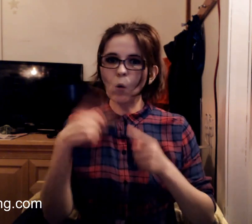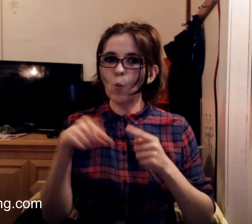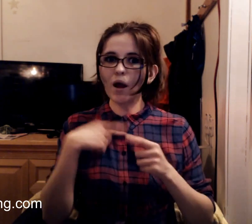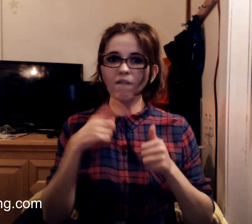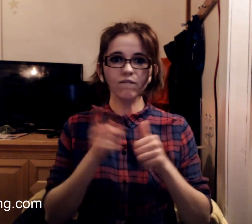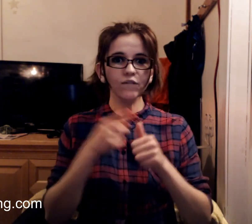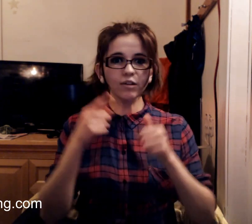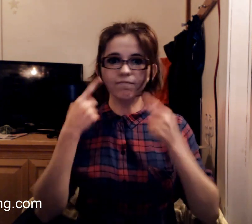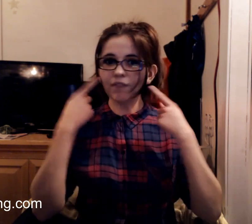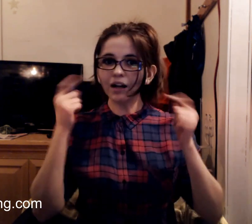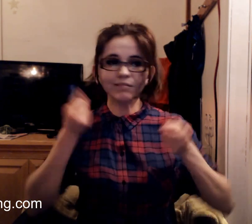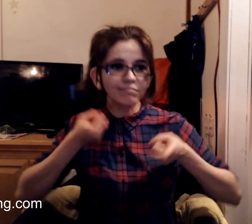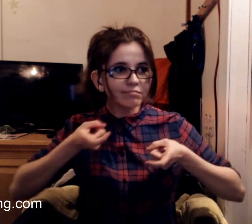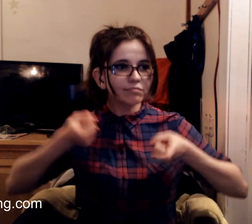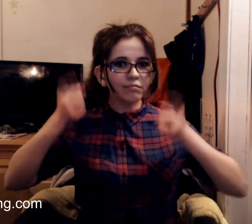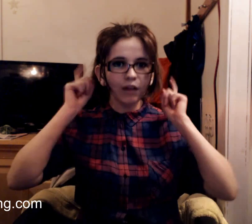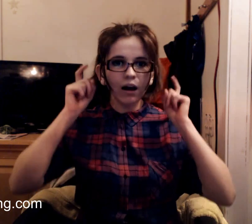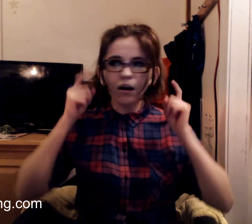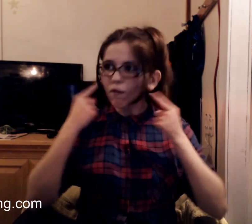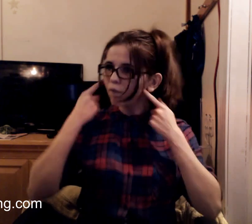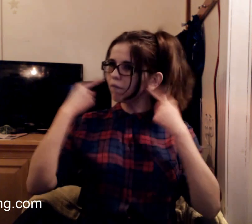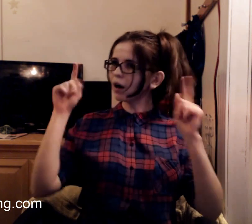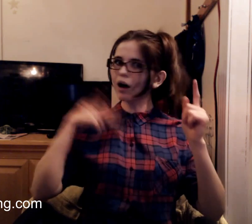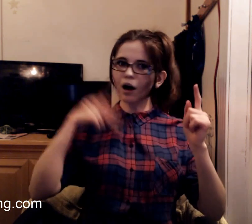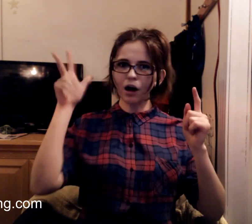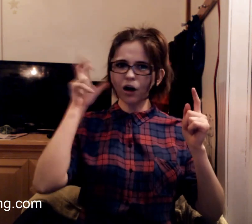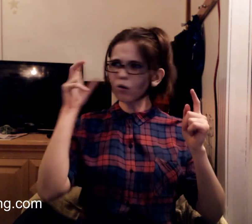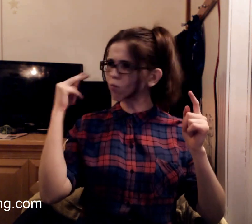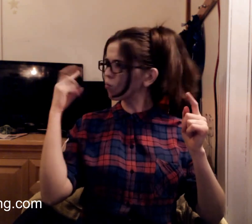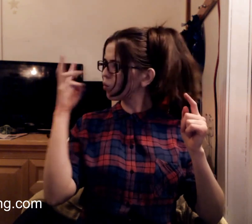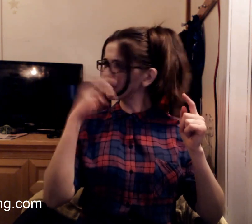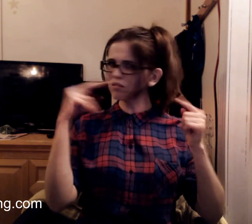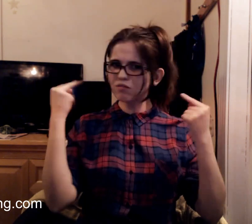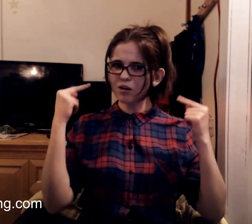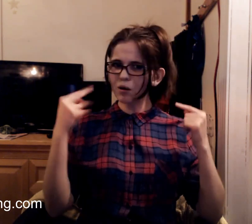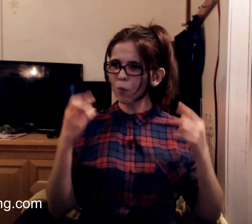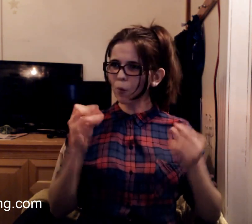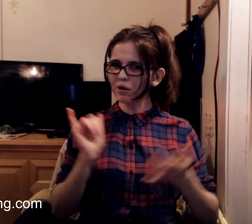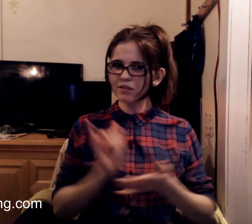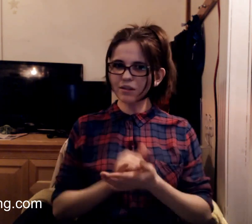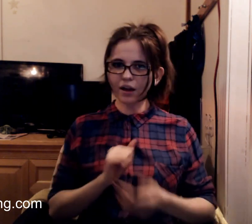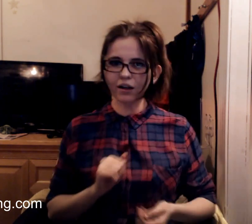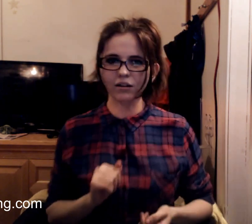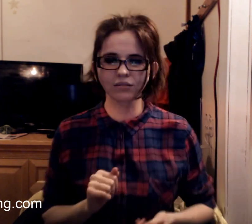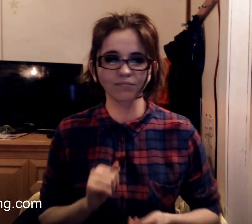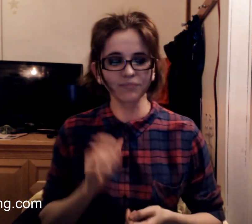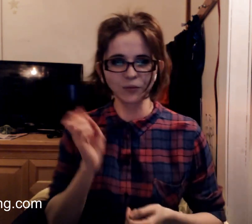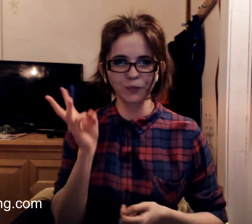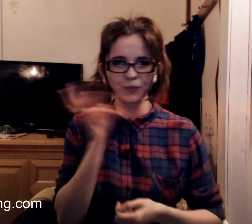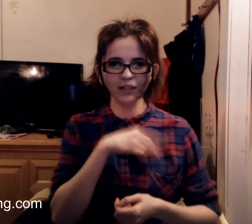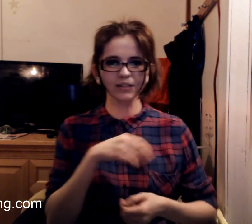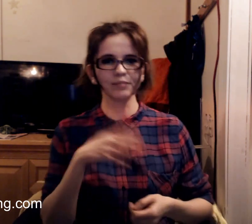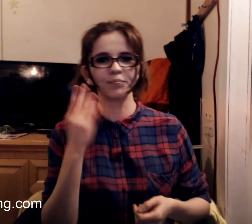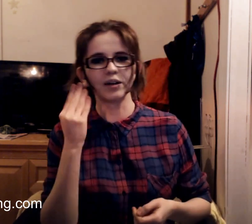When I first wore my hearing aids, I could finally hear the weird noises and was like, "Ooooh, what's that?" and it was a pretty weird experience.